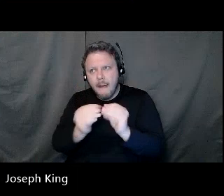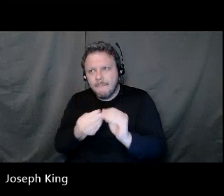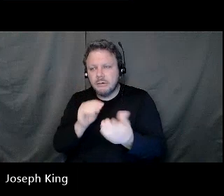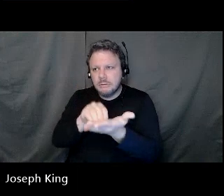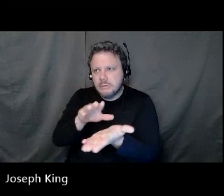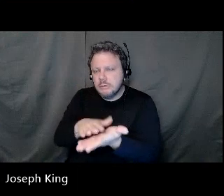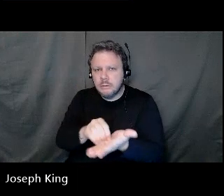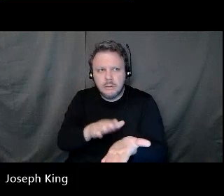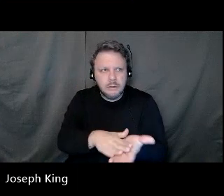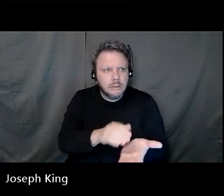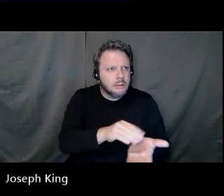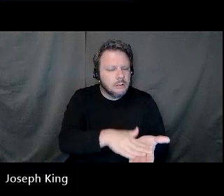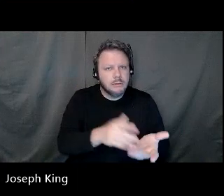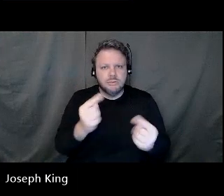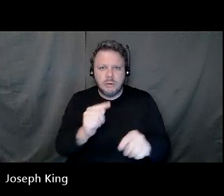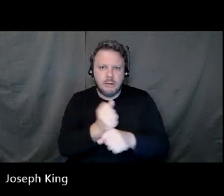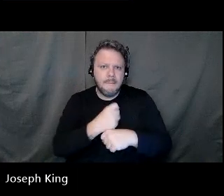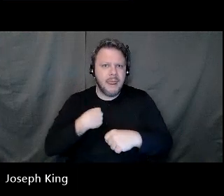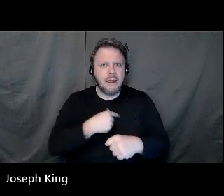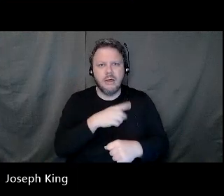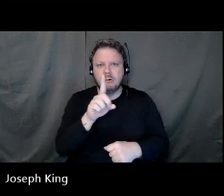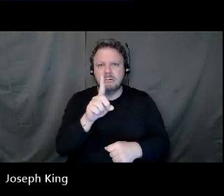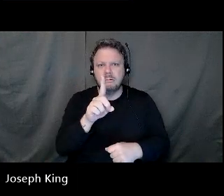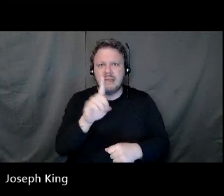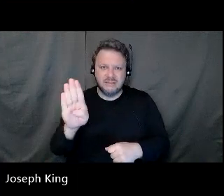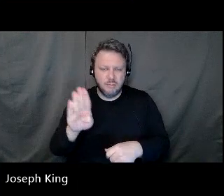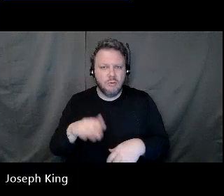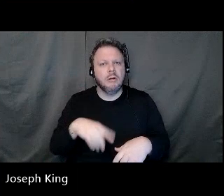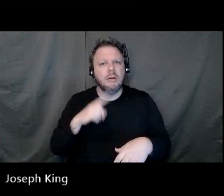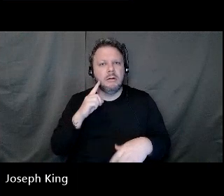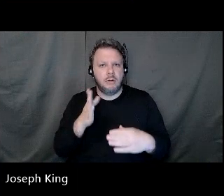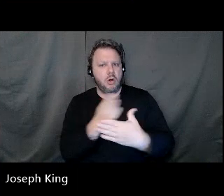build out our robust data dashboard across all of our four goals and eight priorities.